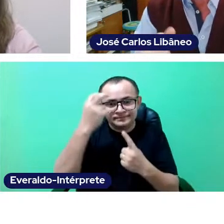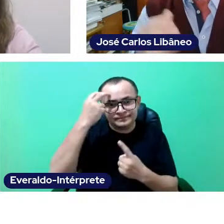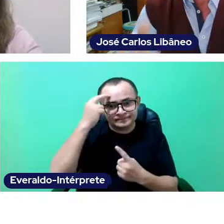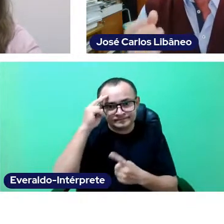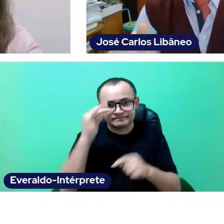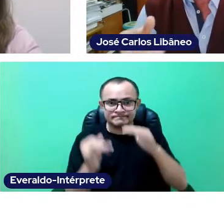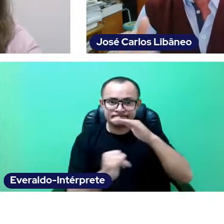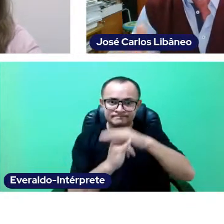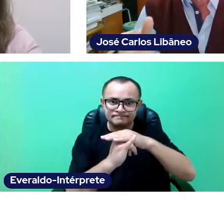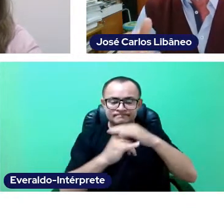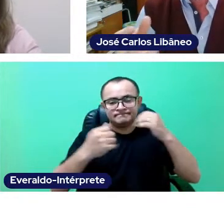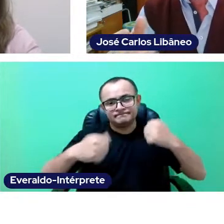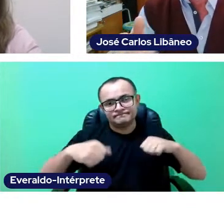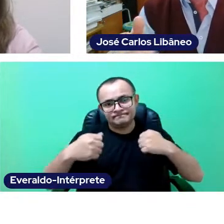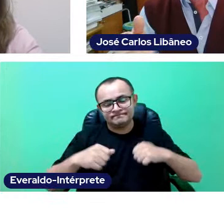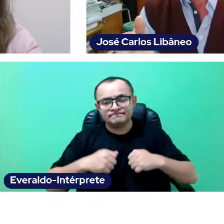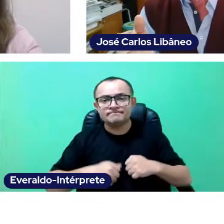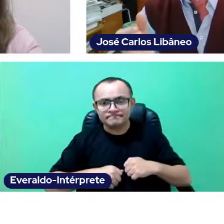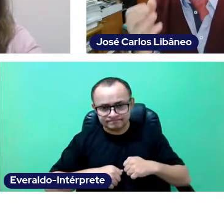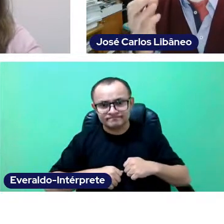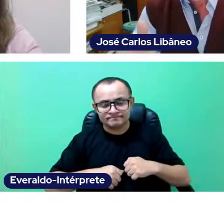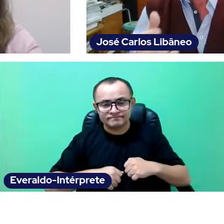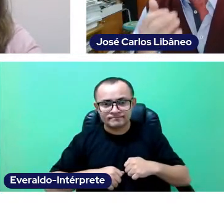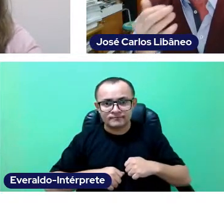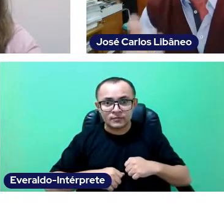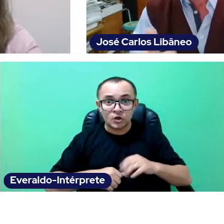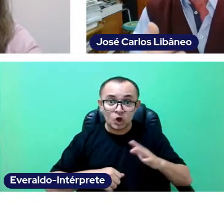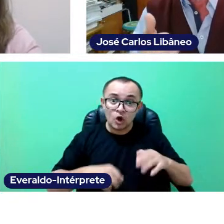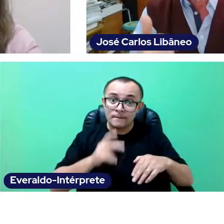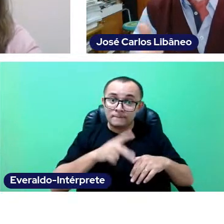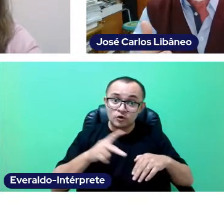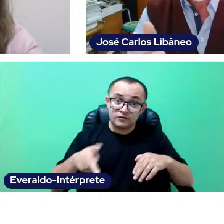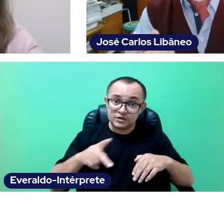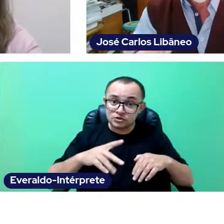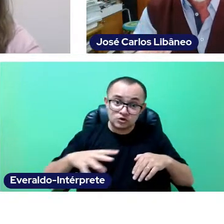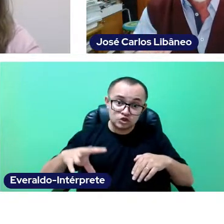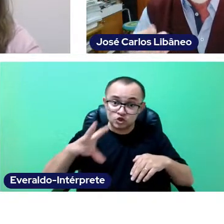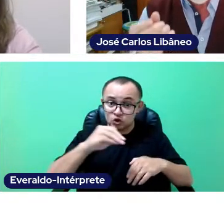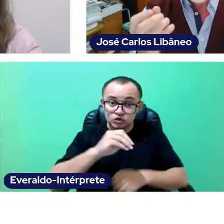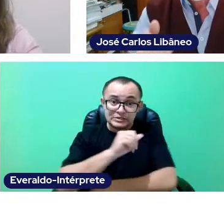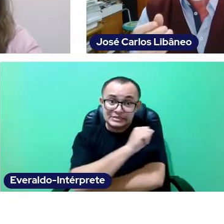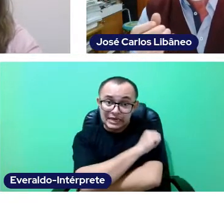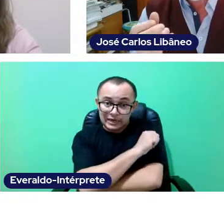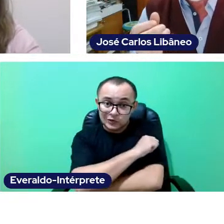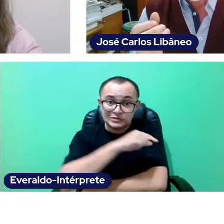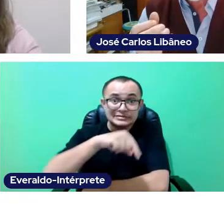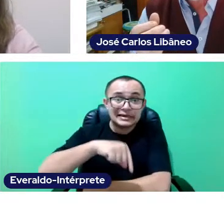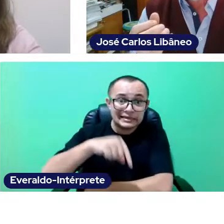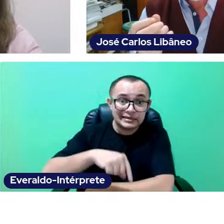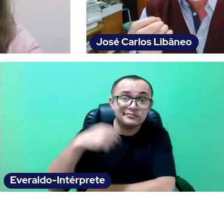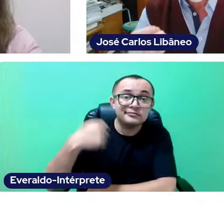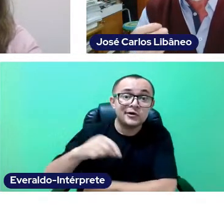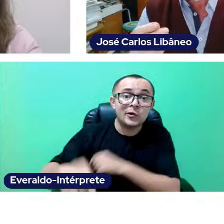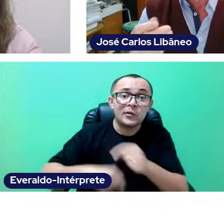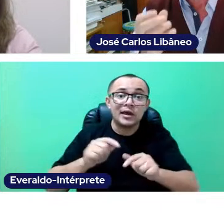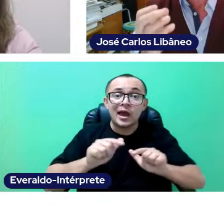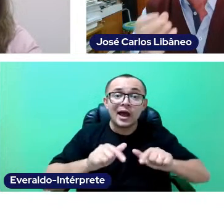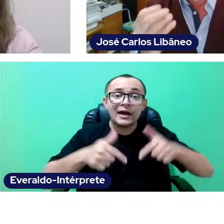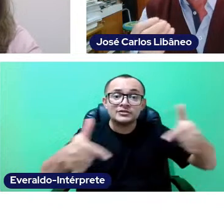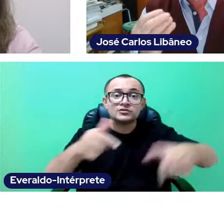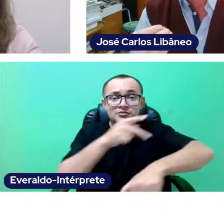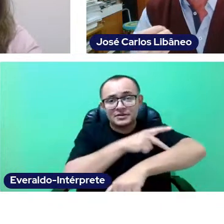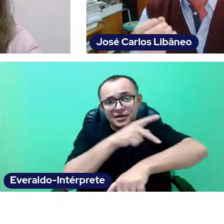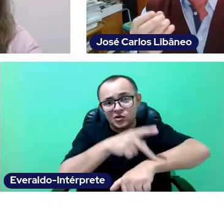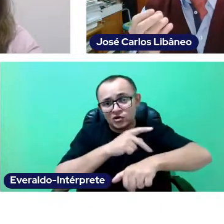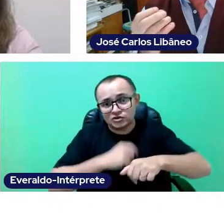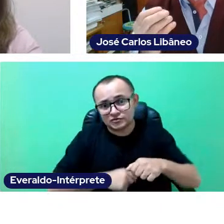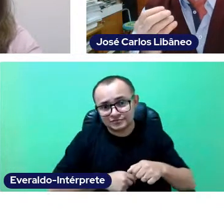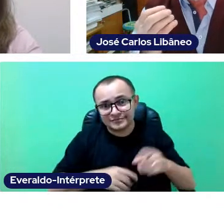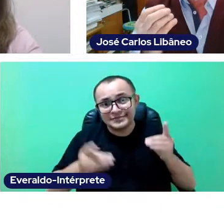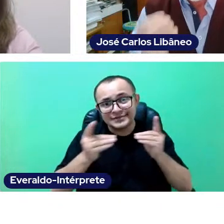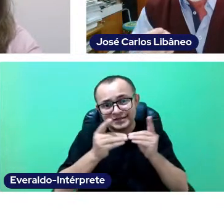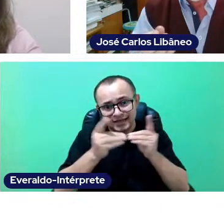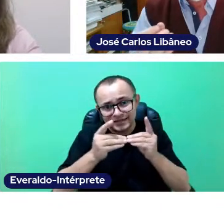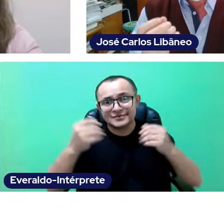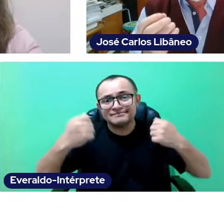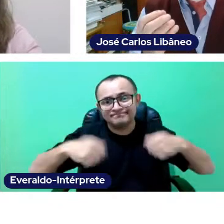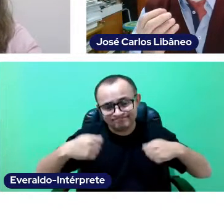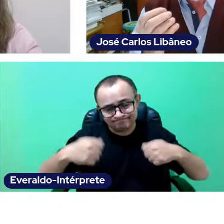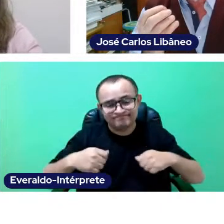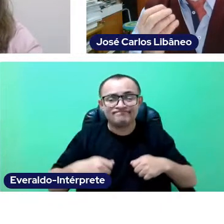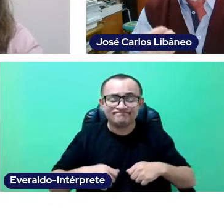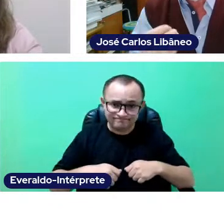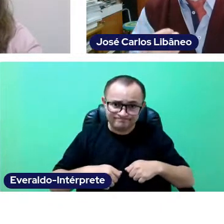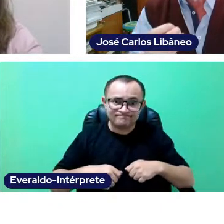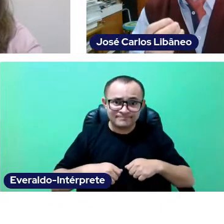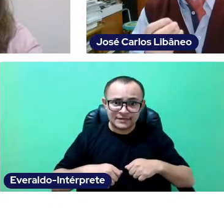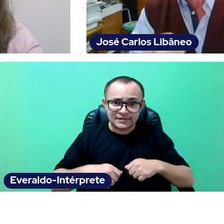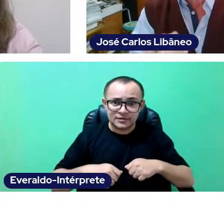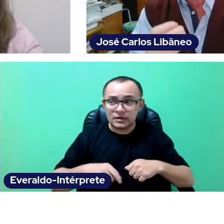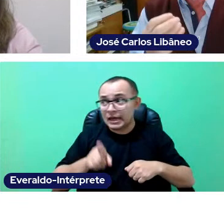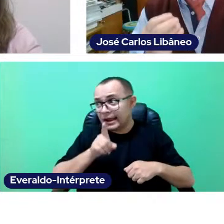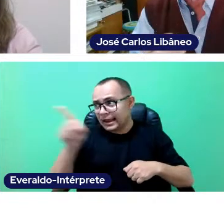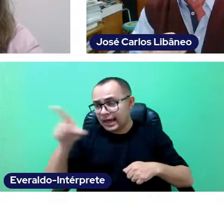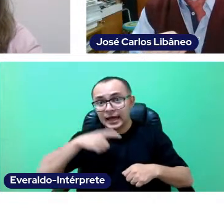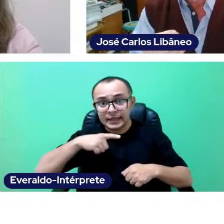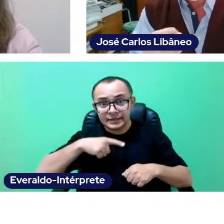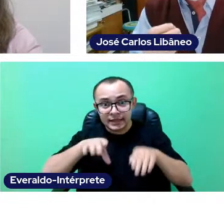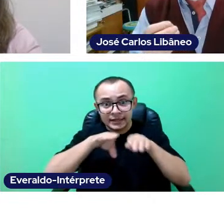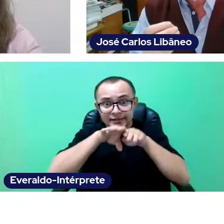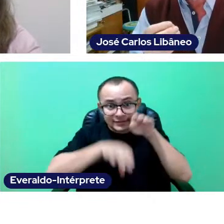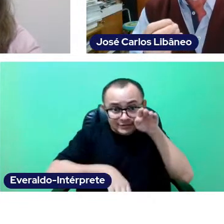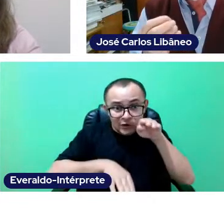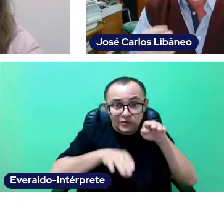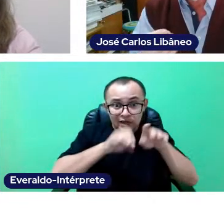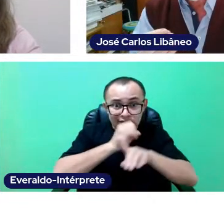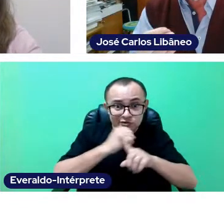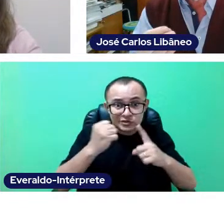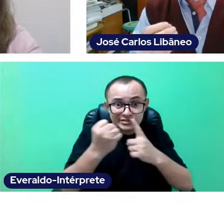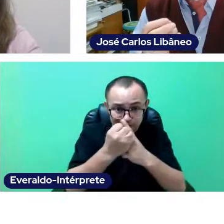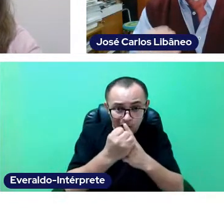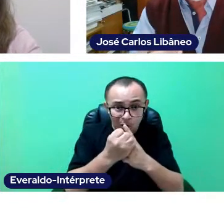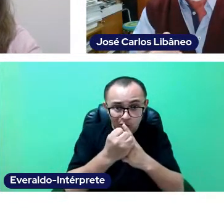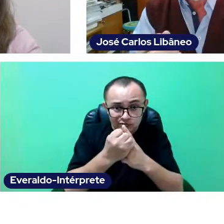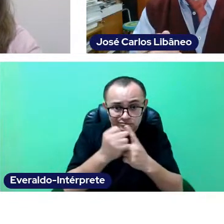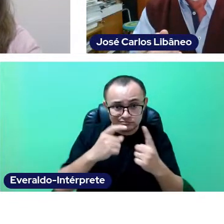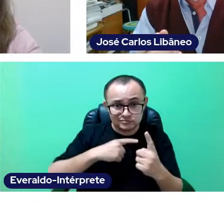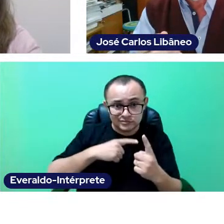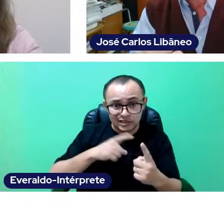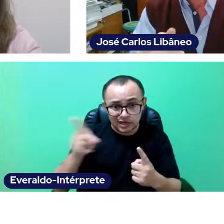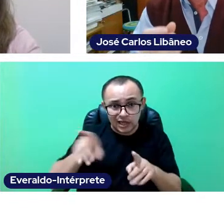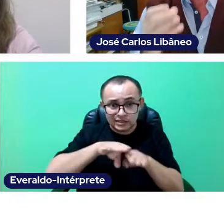And this implies, dear teachers and students, that pedagogical and didatic actions, I insist, that compensate the origin social inequalities, need to be taken.